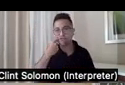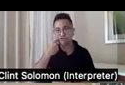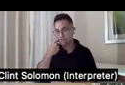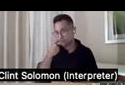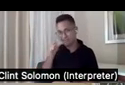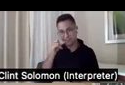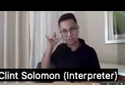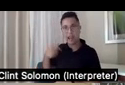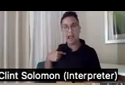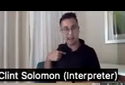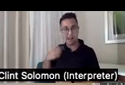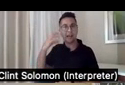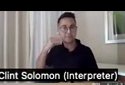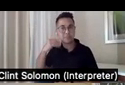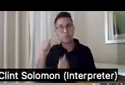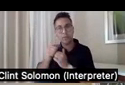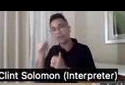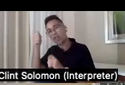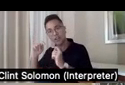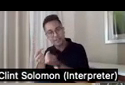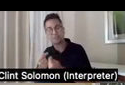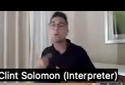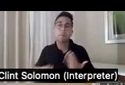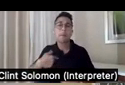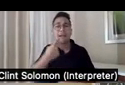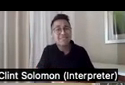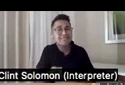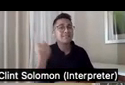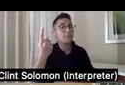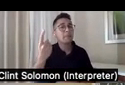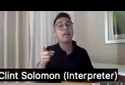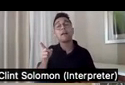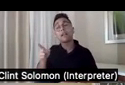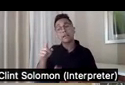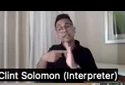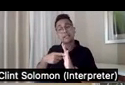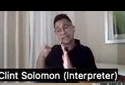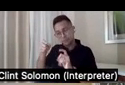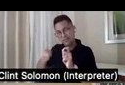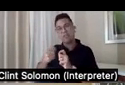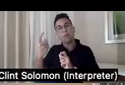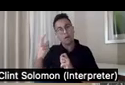so i might say something like um this is this is an example this particular one of a story box that